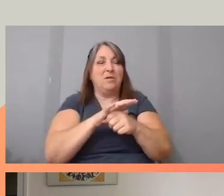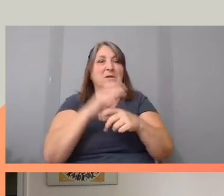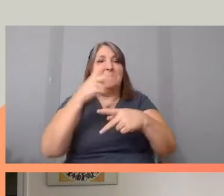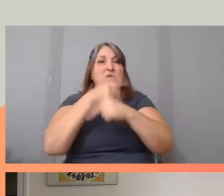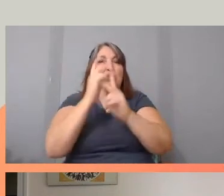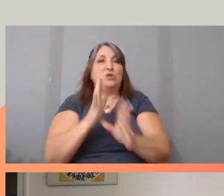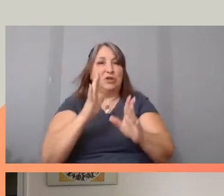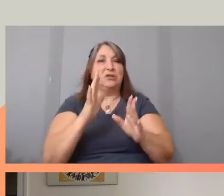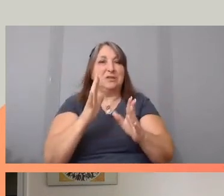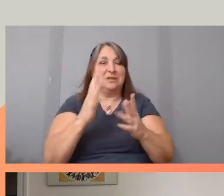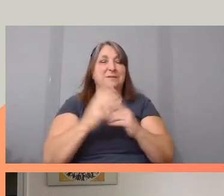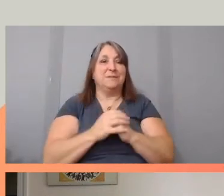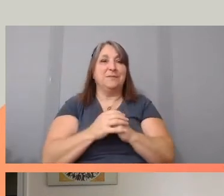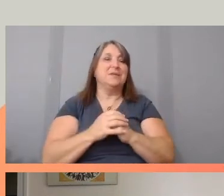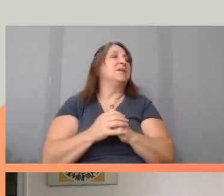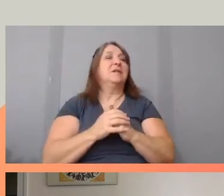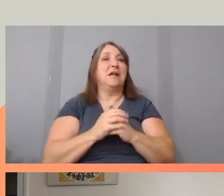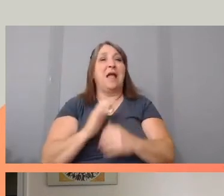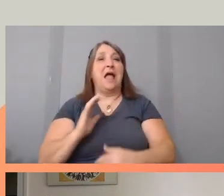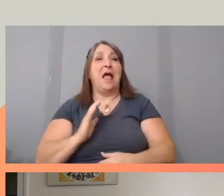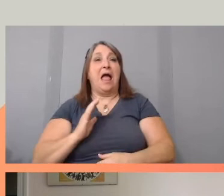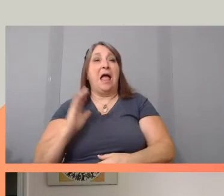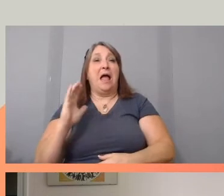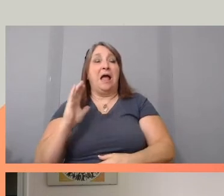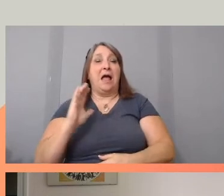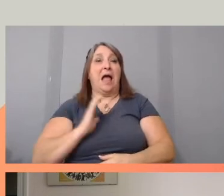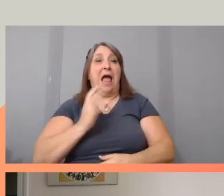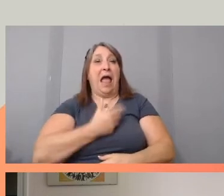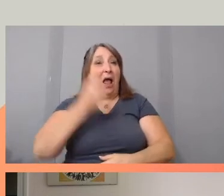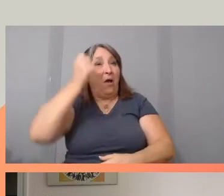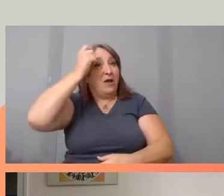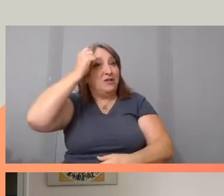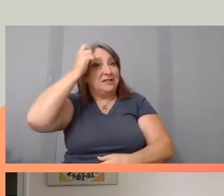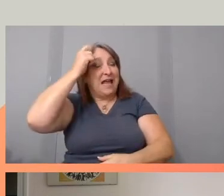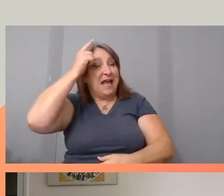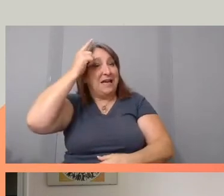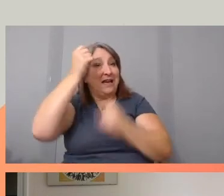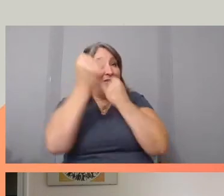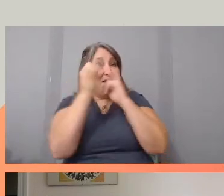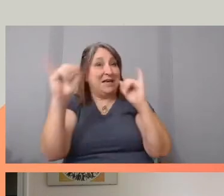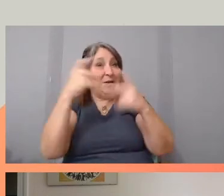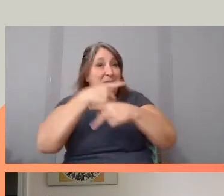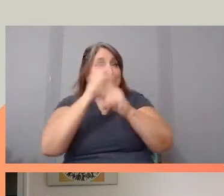between our understanding of what like independent producers do in the public broadcasting system